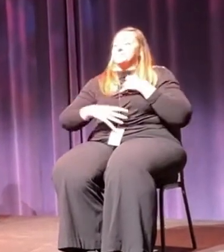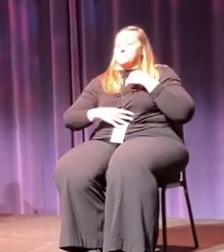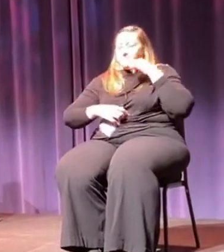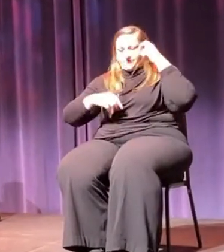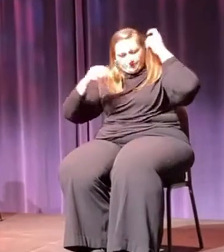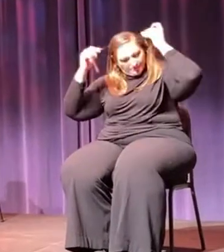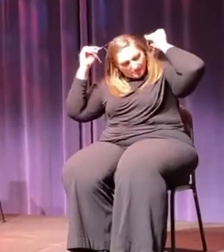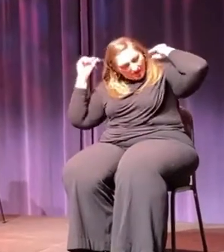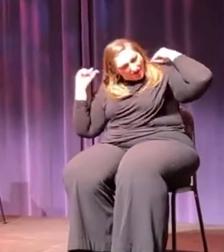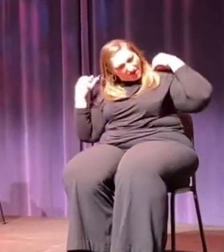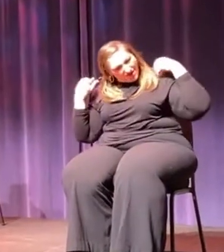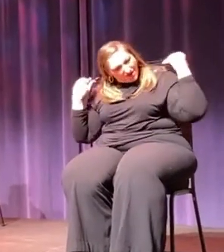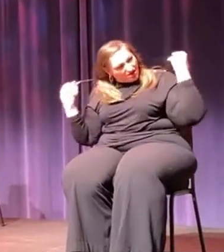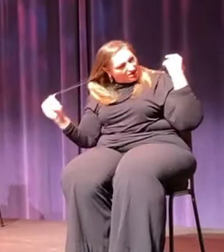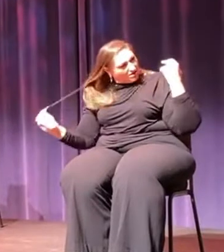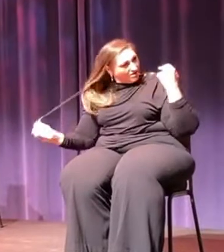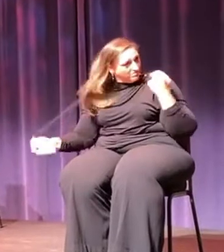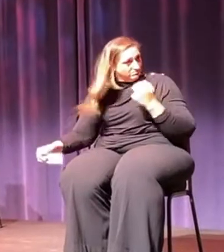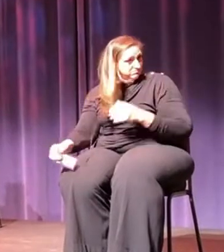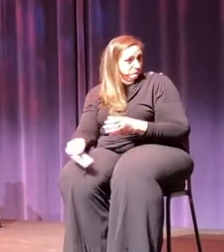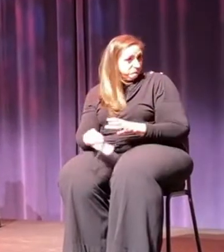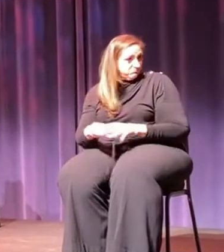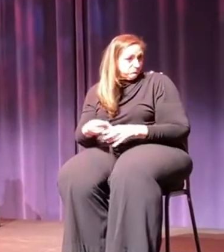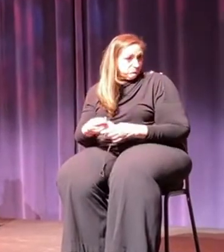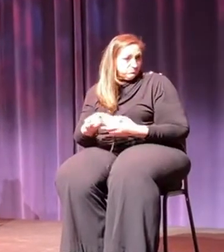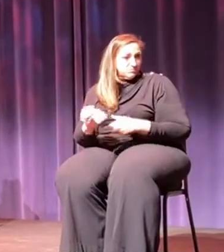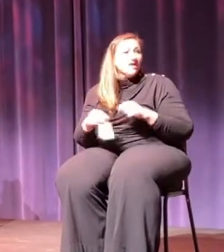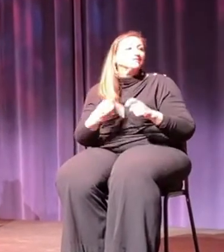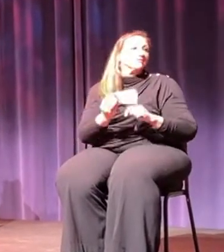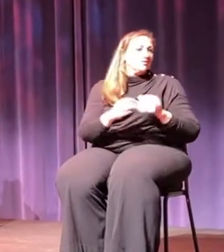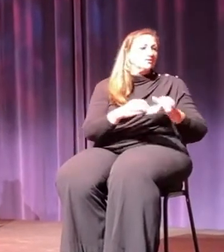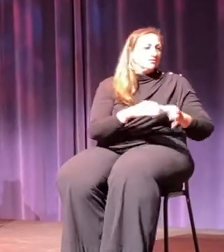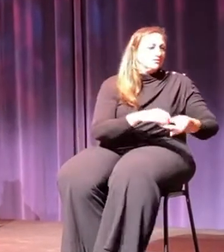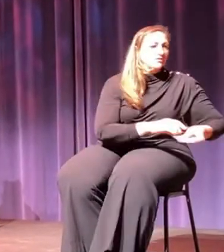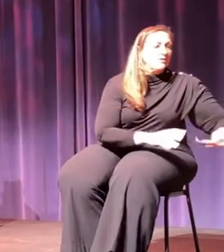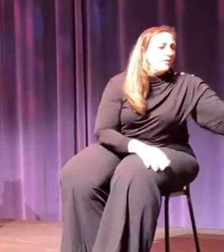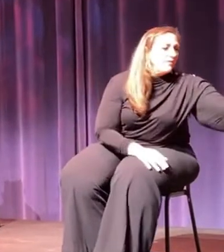(audience clapping)